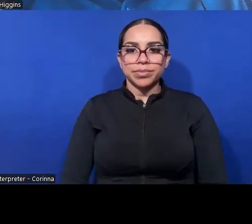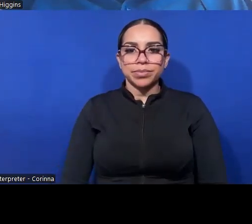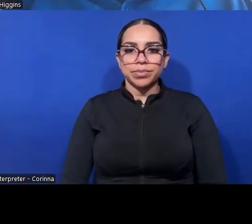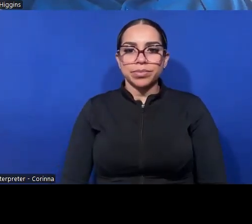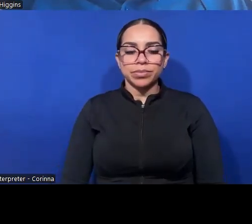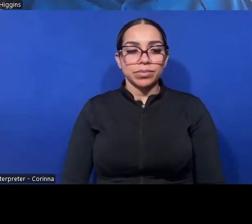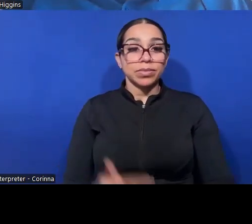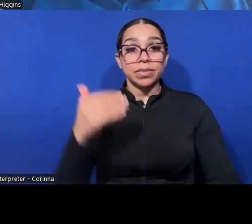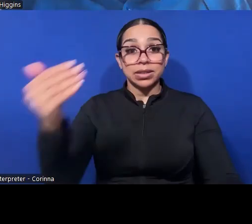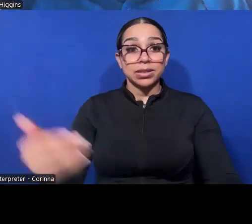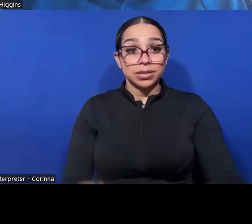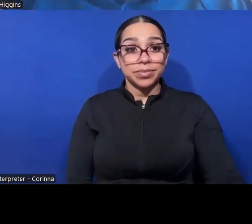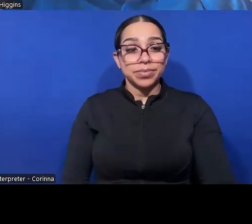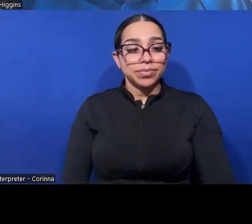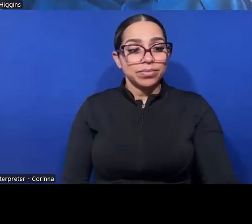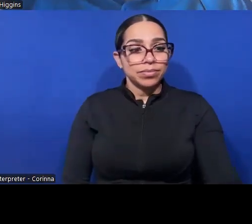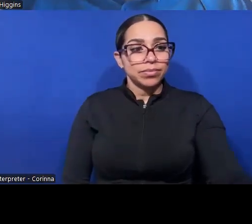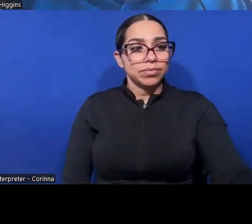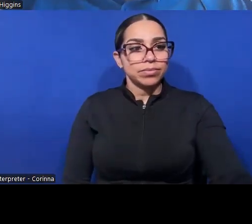Next slide please.